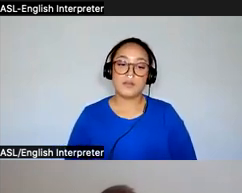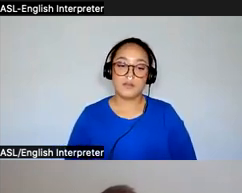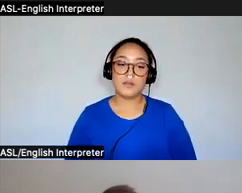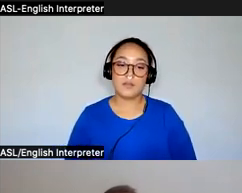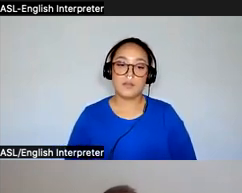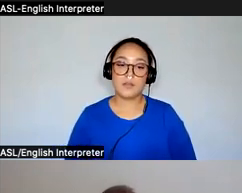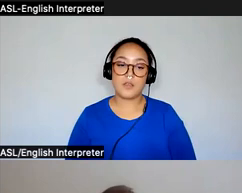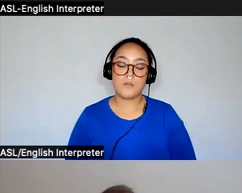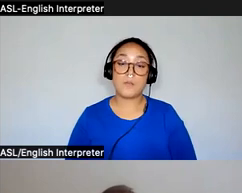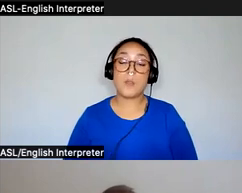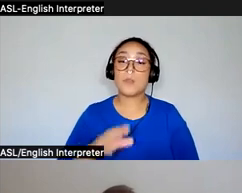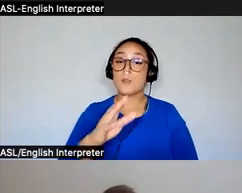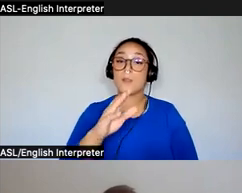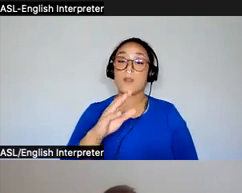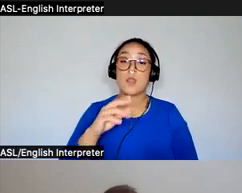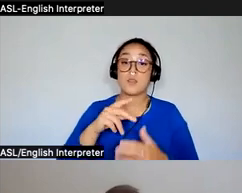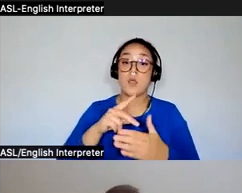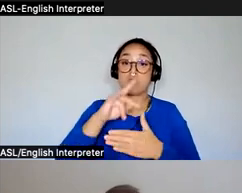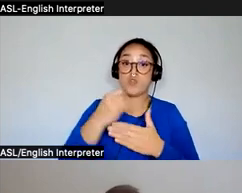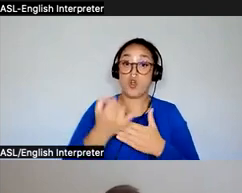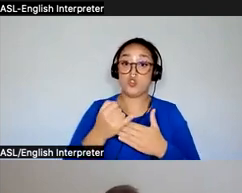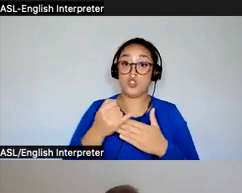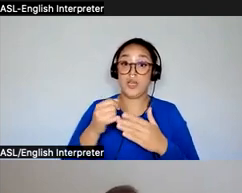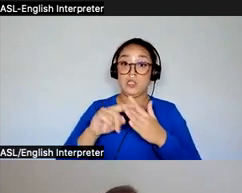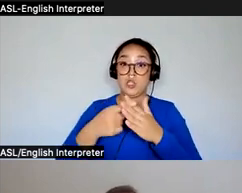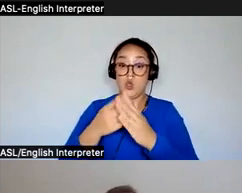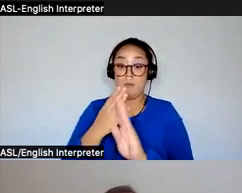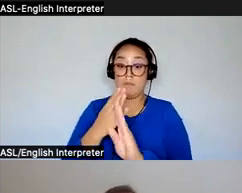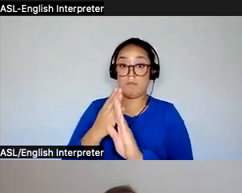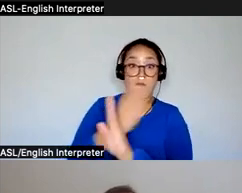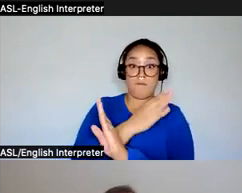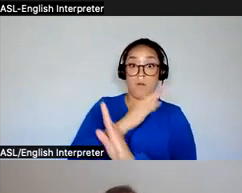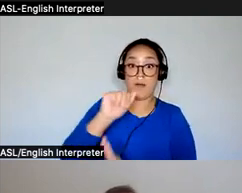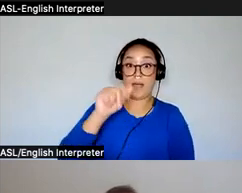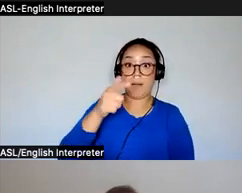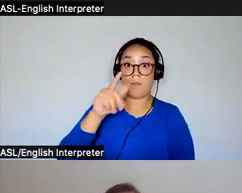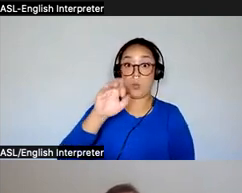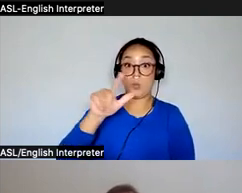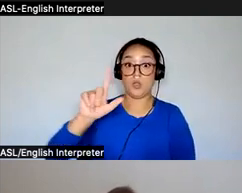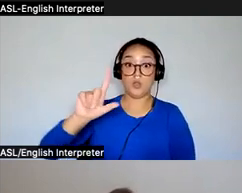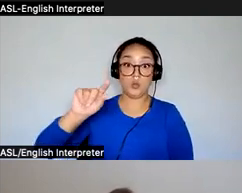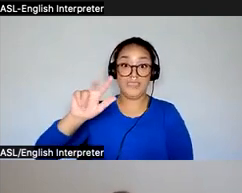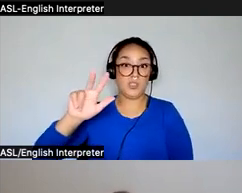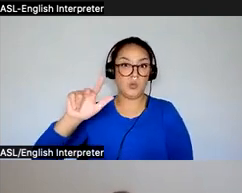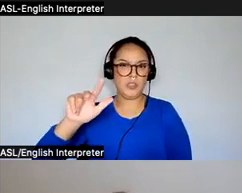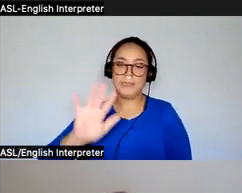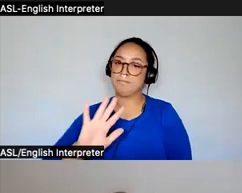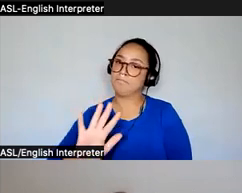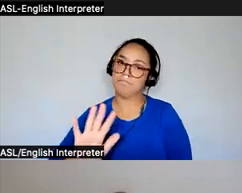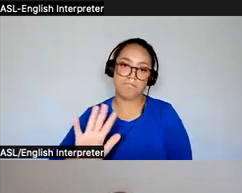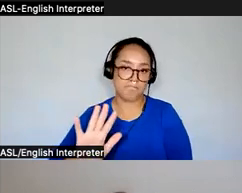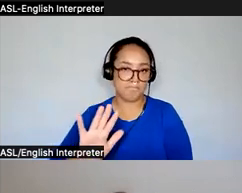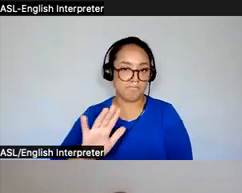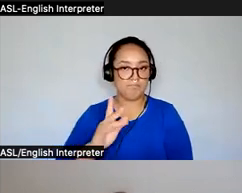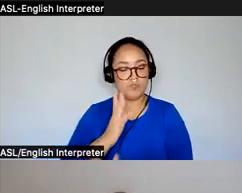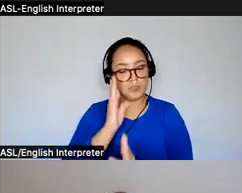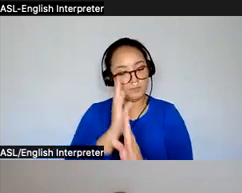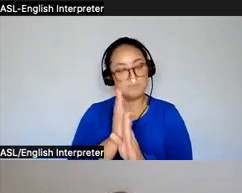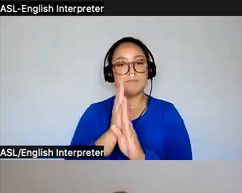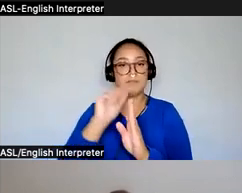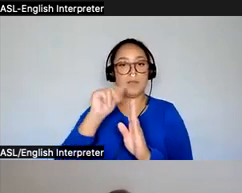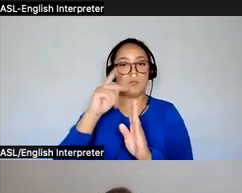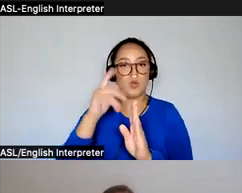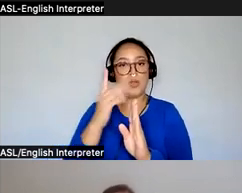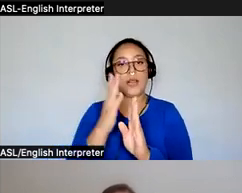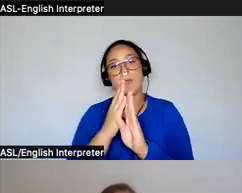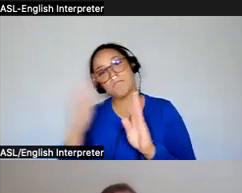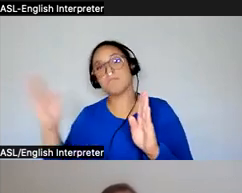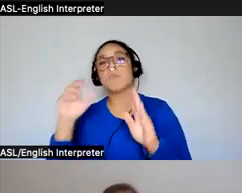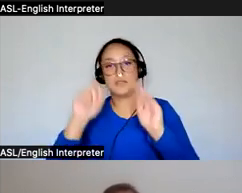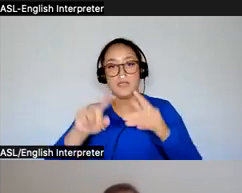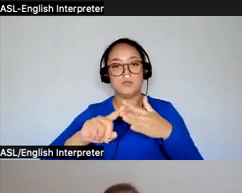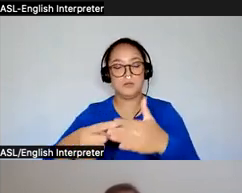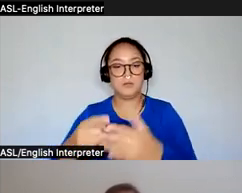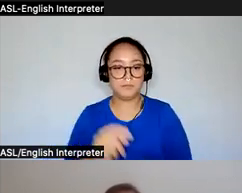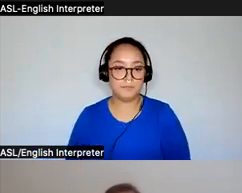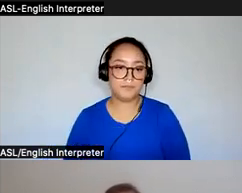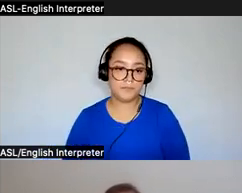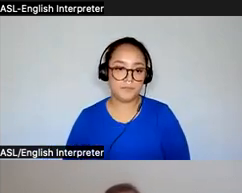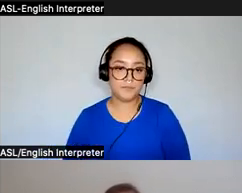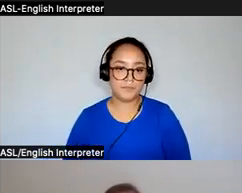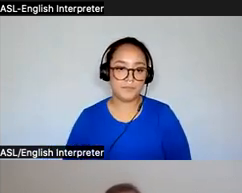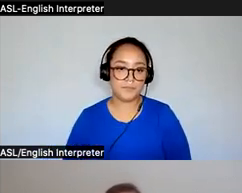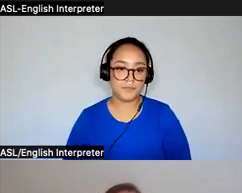earlier than April 2023.